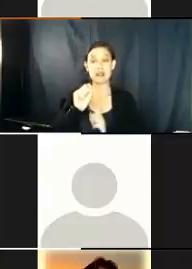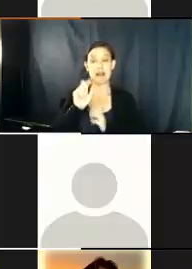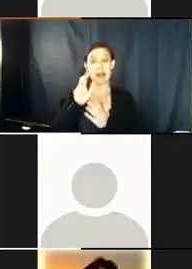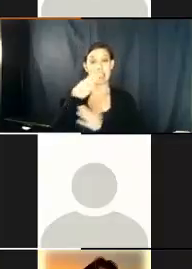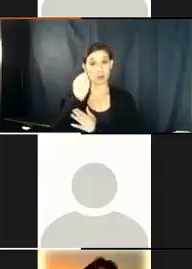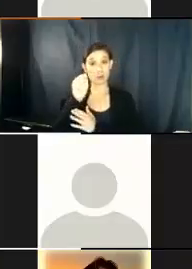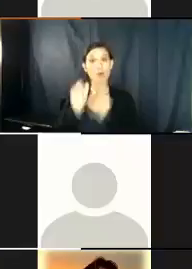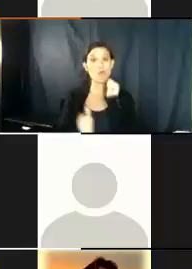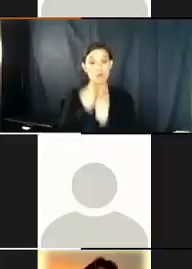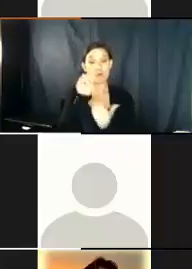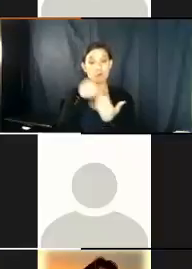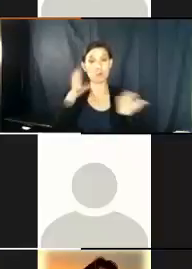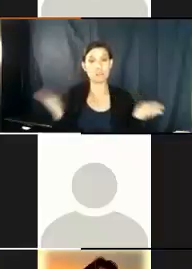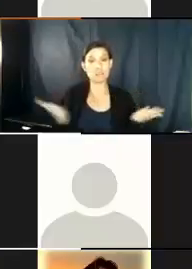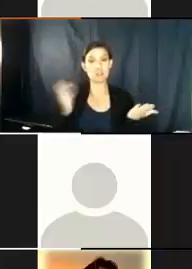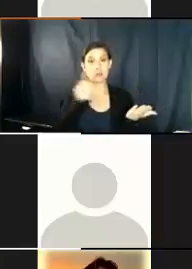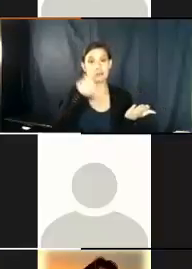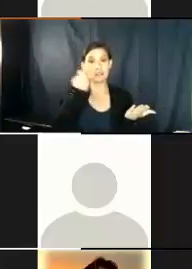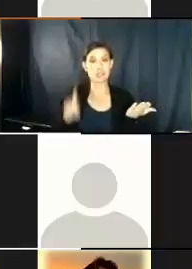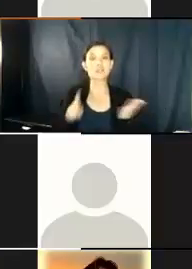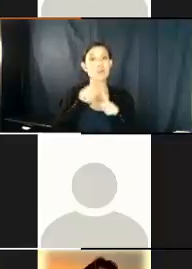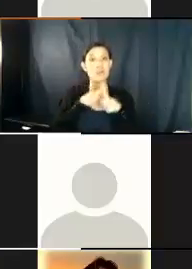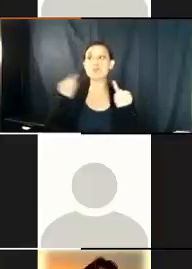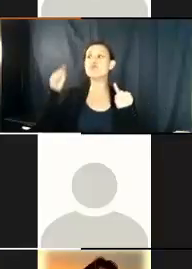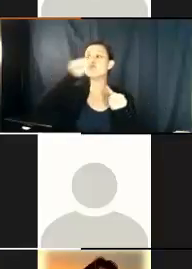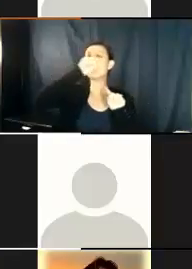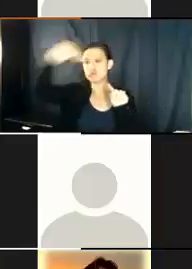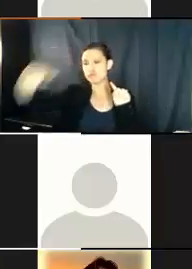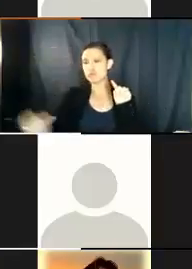are, but we also have students who live in China and across the world.